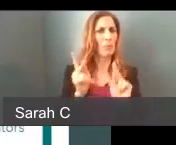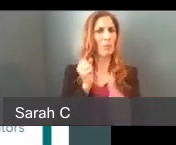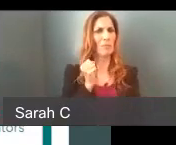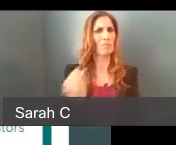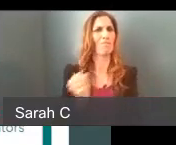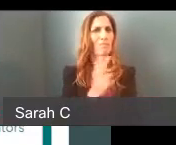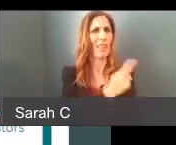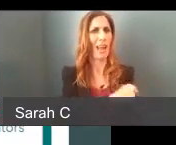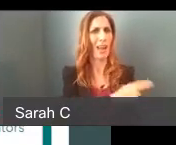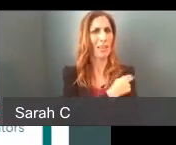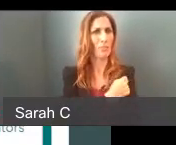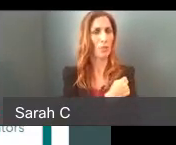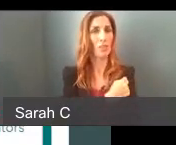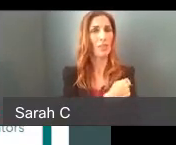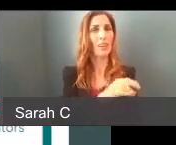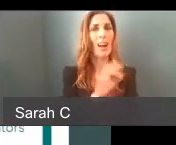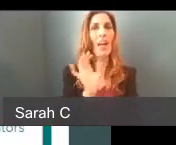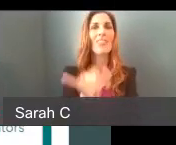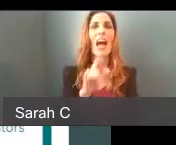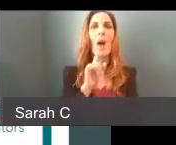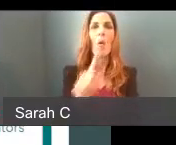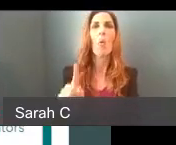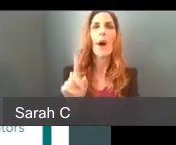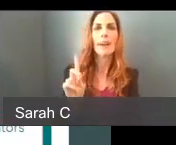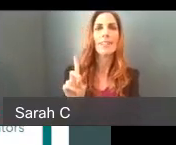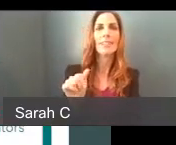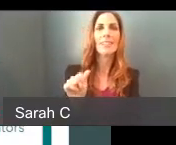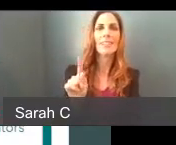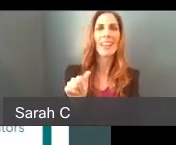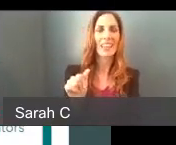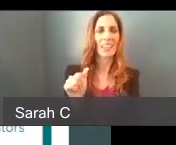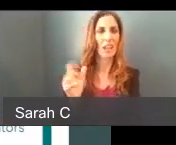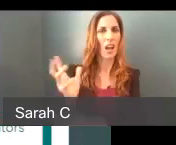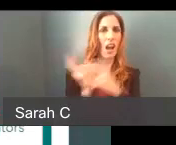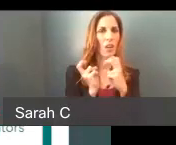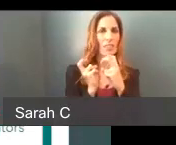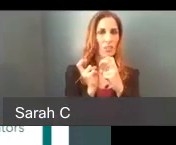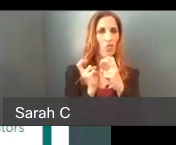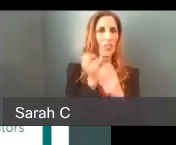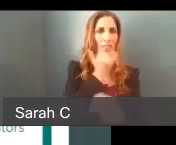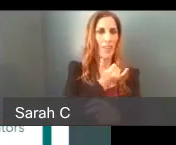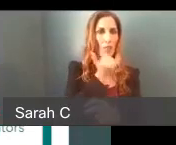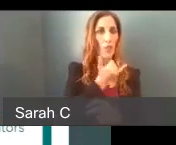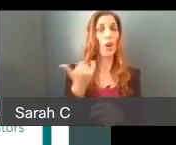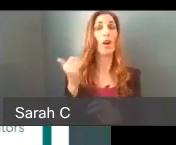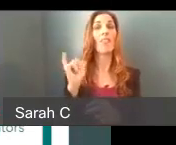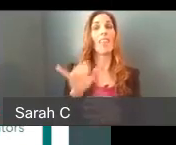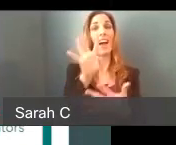That was a data acquisition error. We pull this chart from the Pennsylvania Department of Health